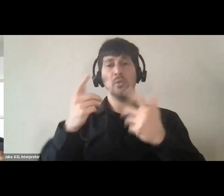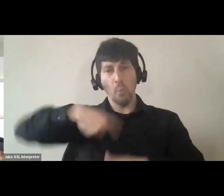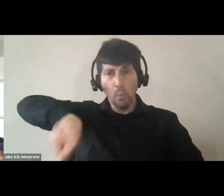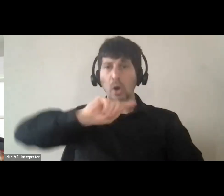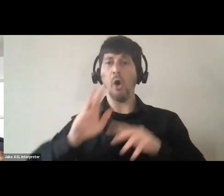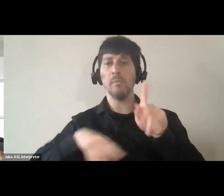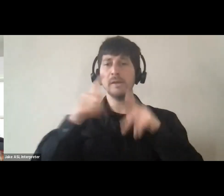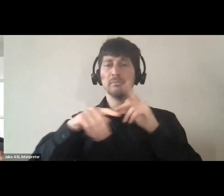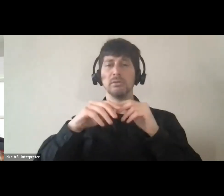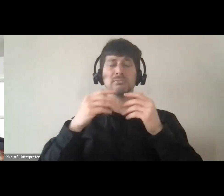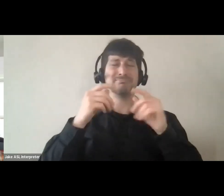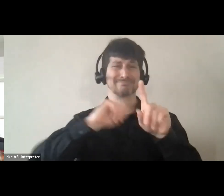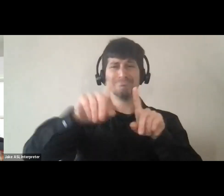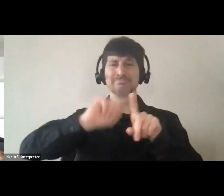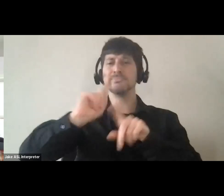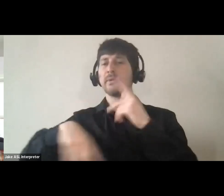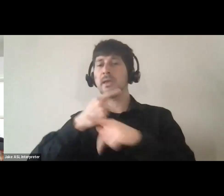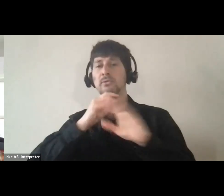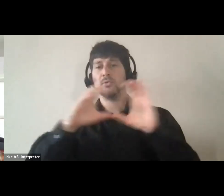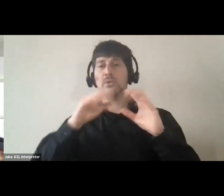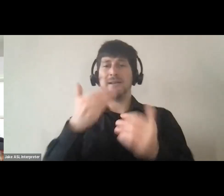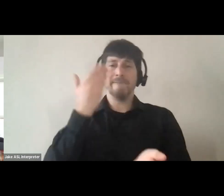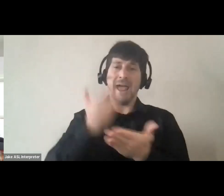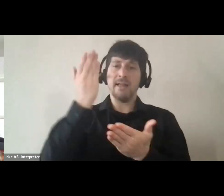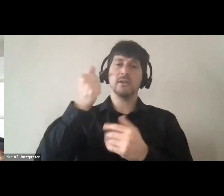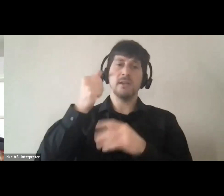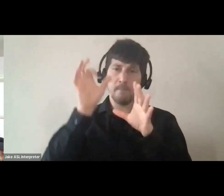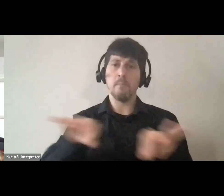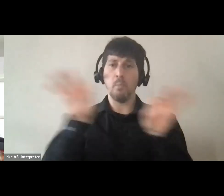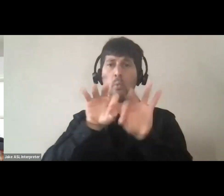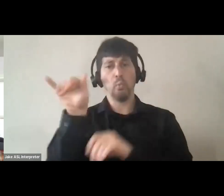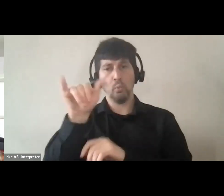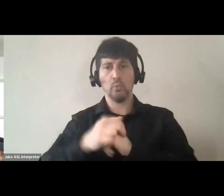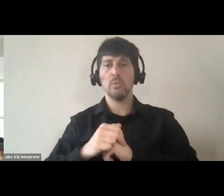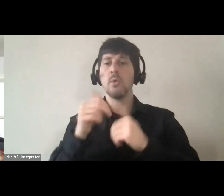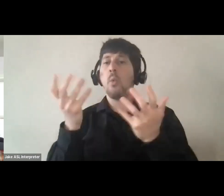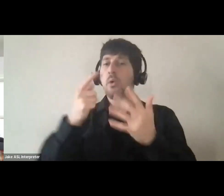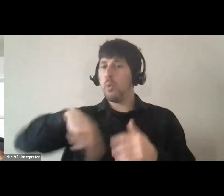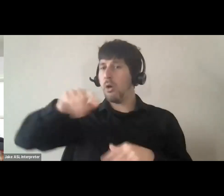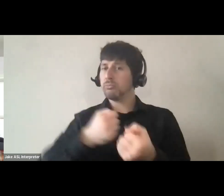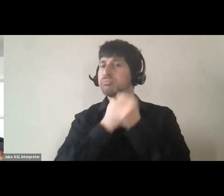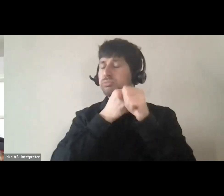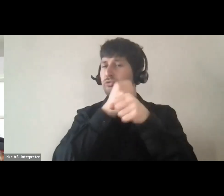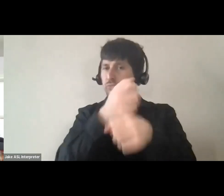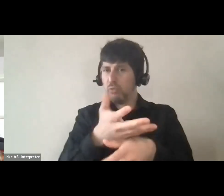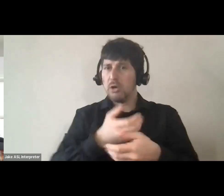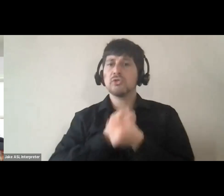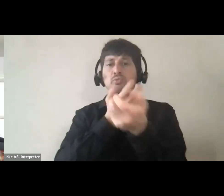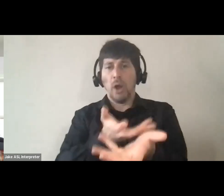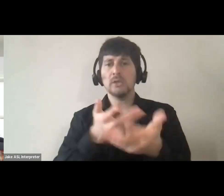There are as many ways to communicate as there are people. All types of communication are valid and important.